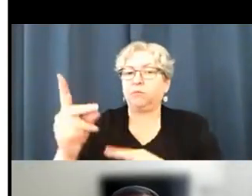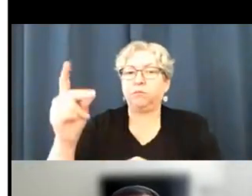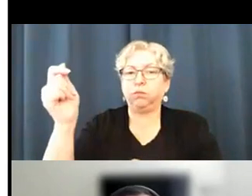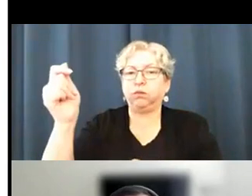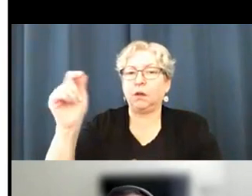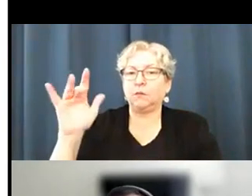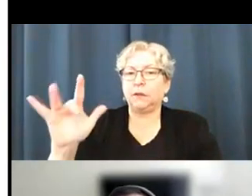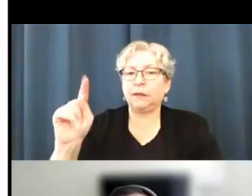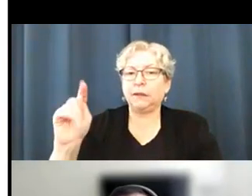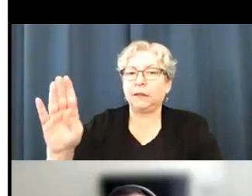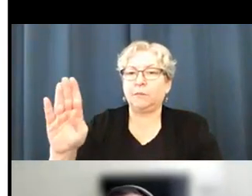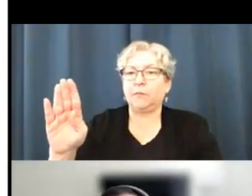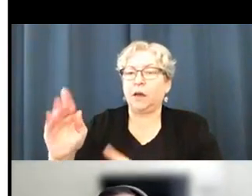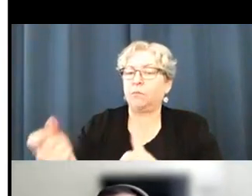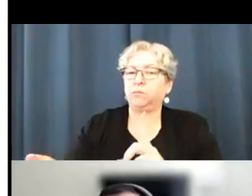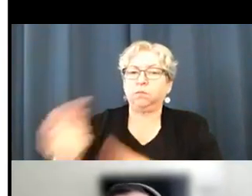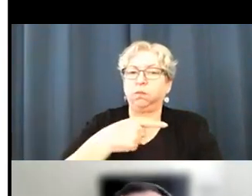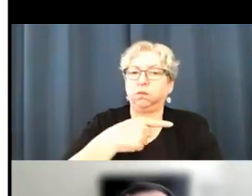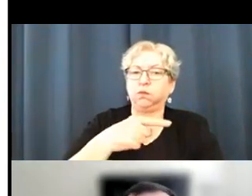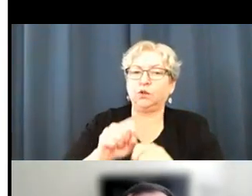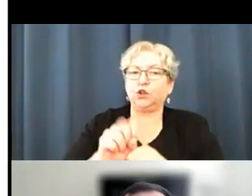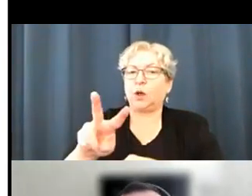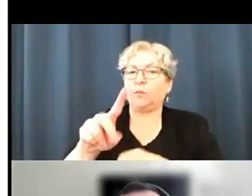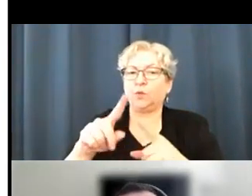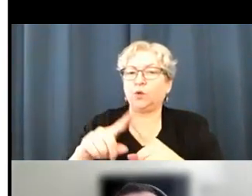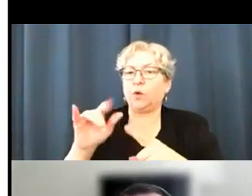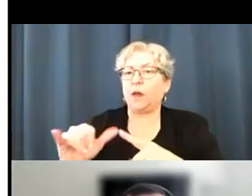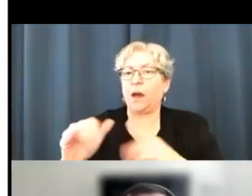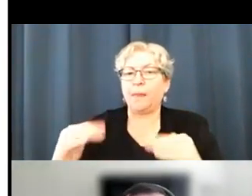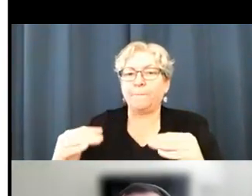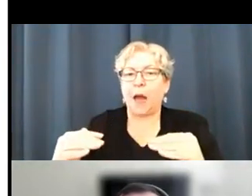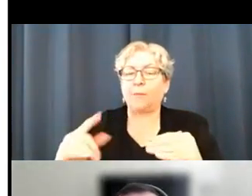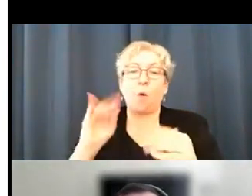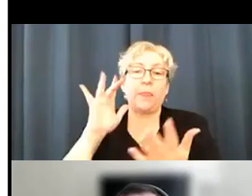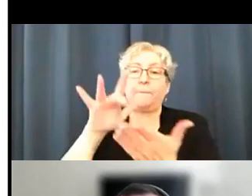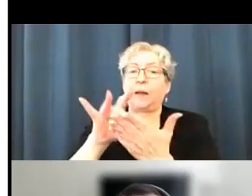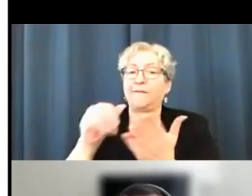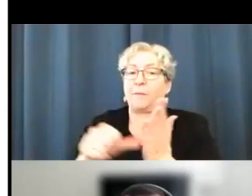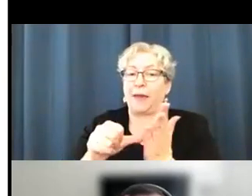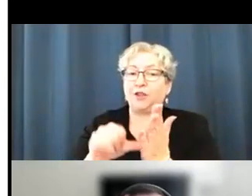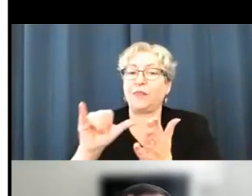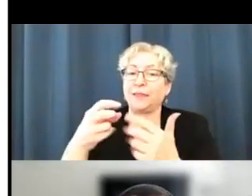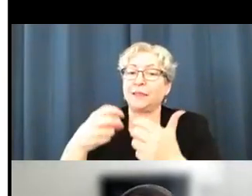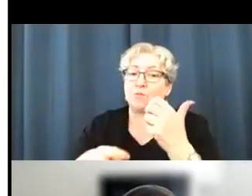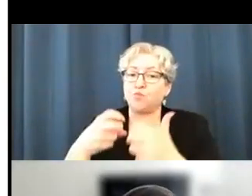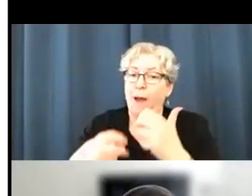and your focus jumps directly into the footer or in the middle of the page. That's a problem. And we wanna avoid that.